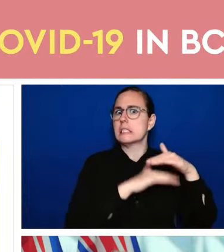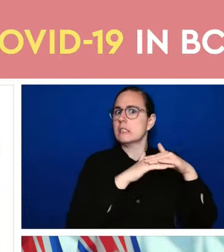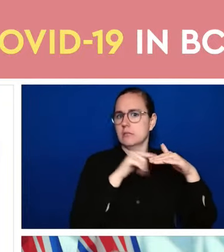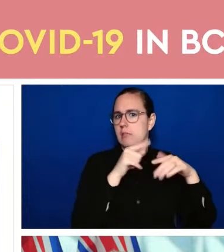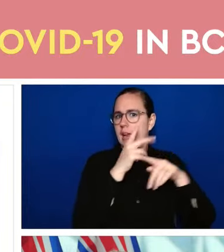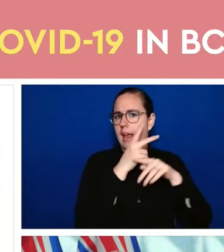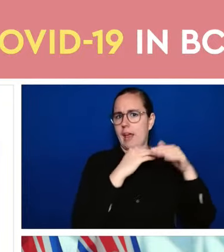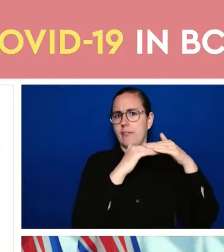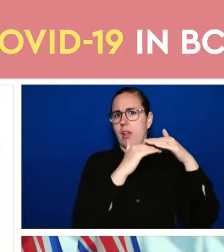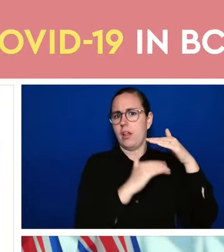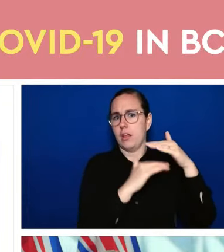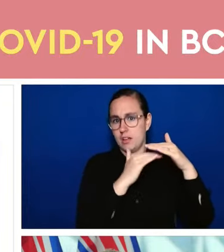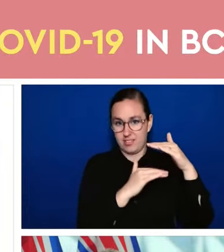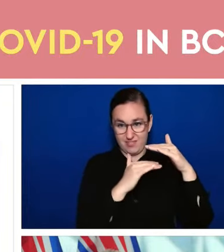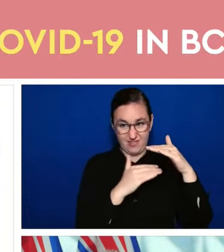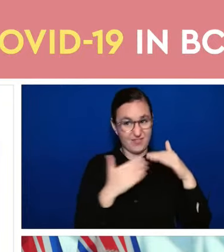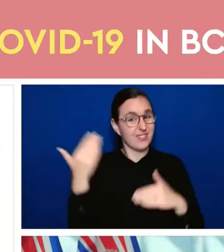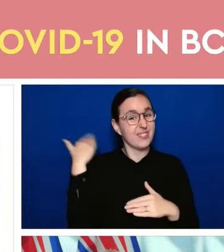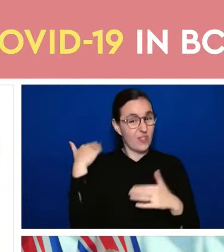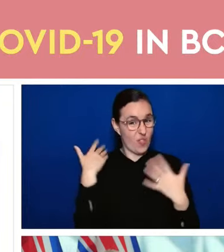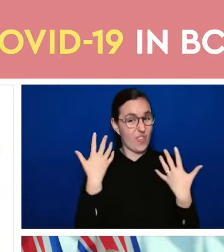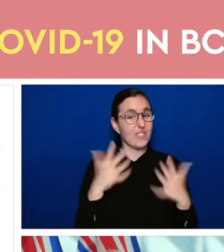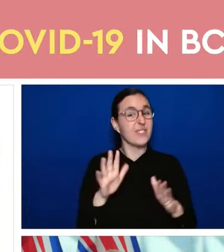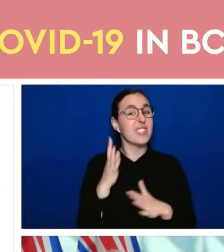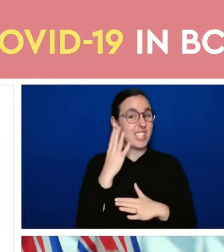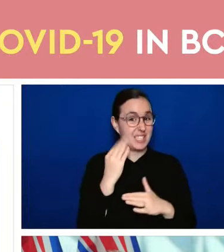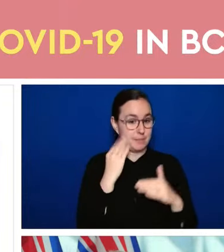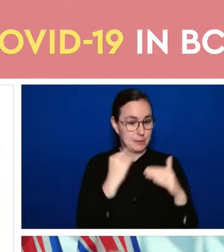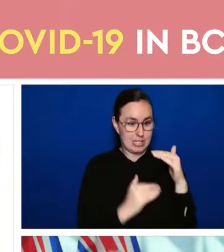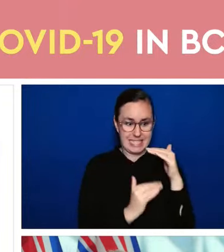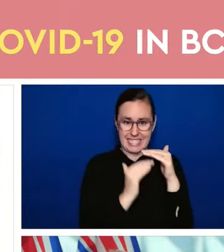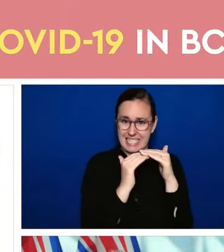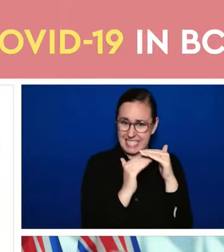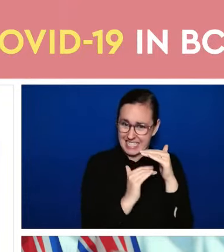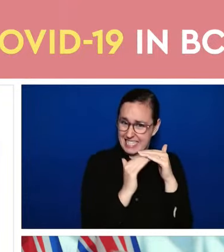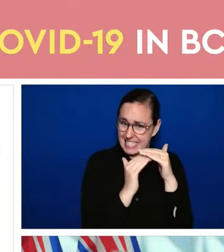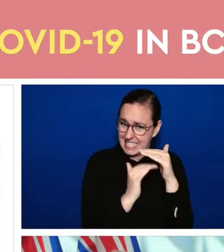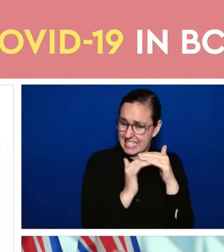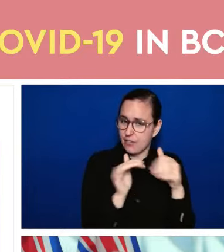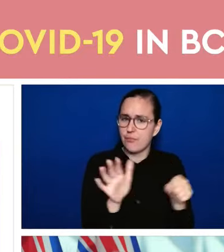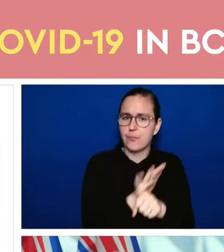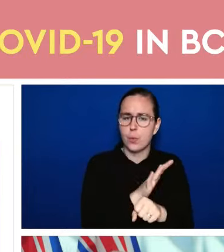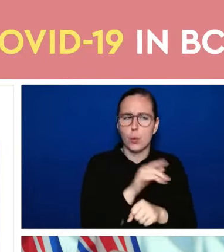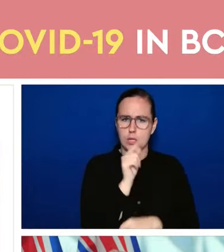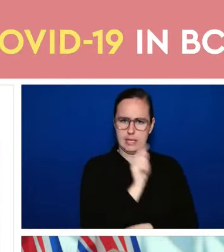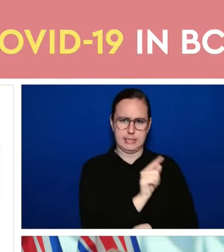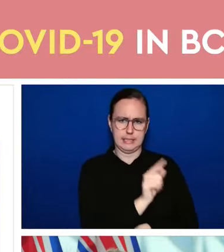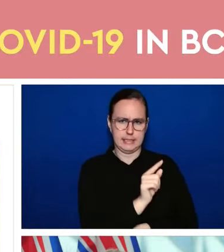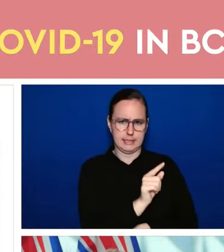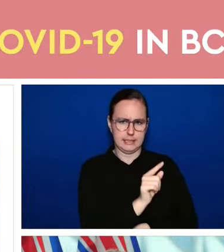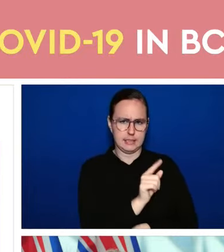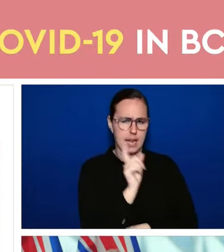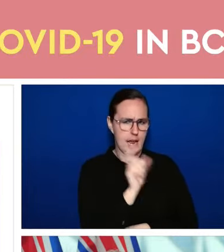we need to continue our insuring that all of our health care workers had the best protection possible from that situation.